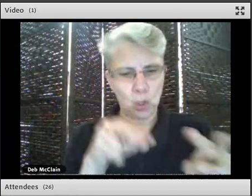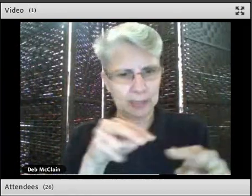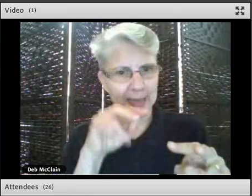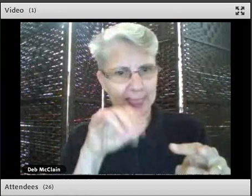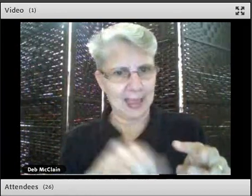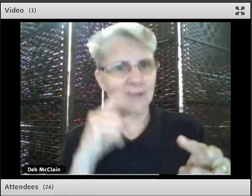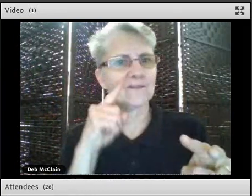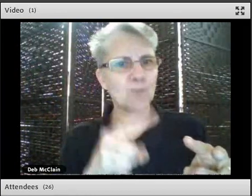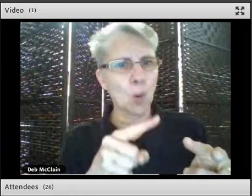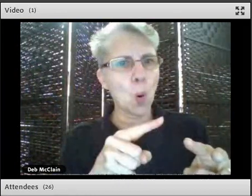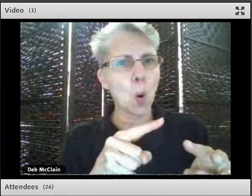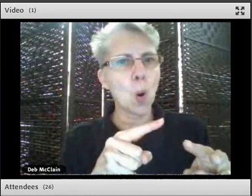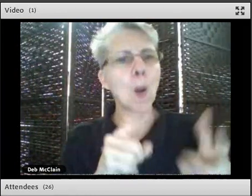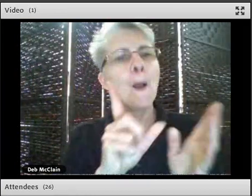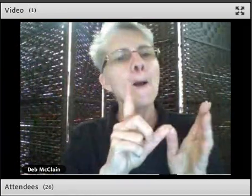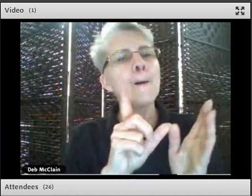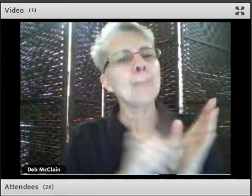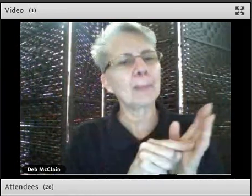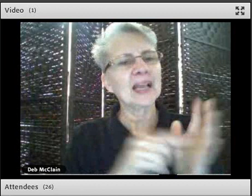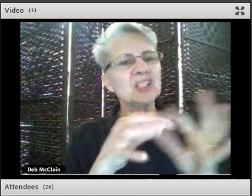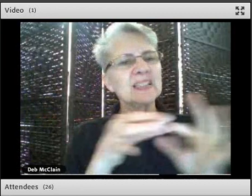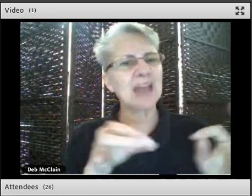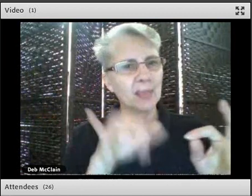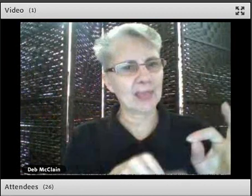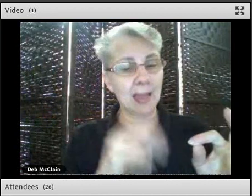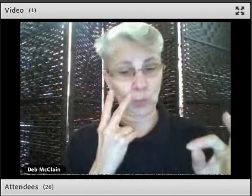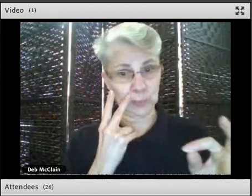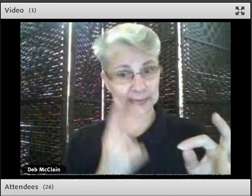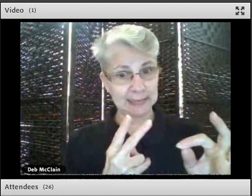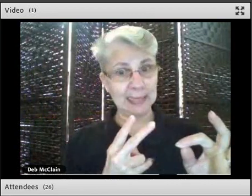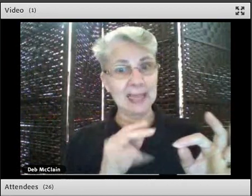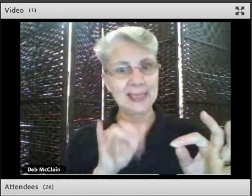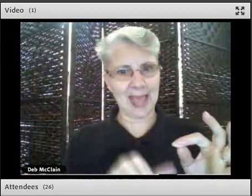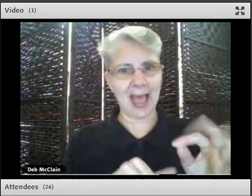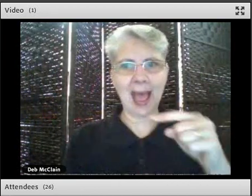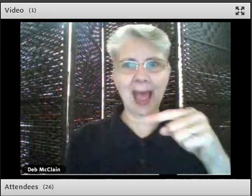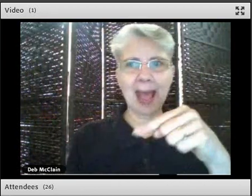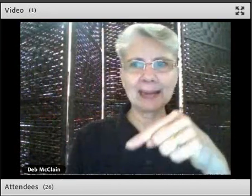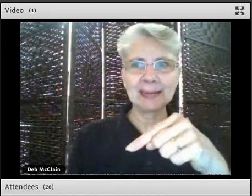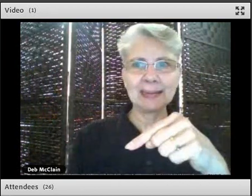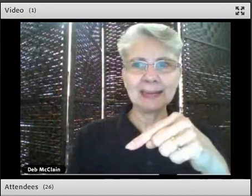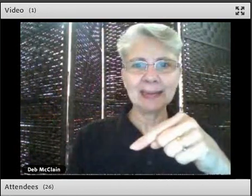in the lower right image with the circle around it -- "Listening Library."